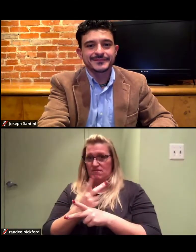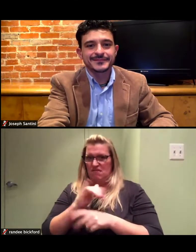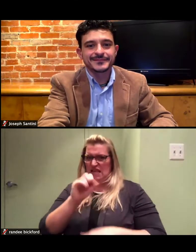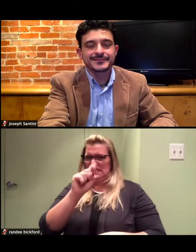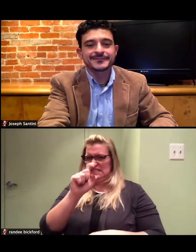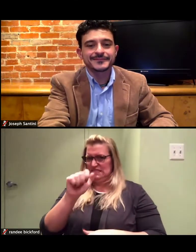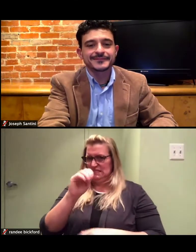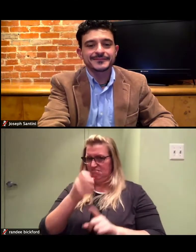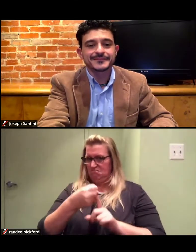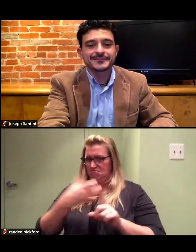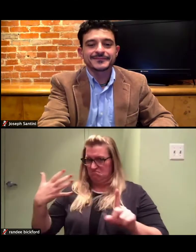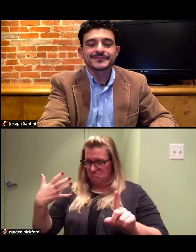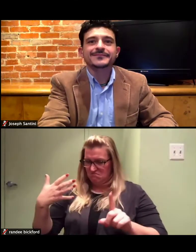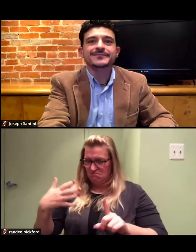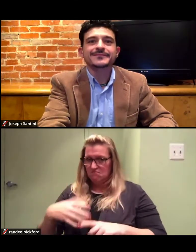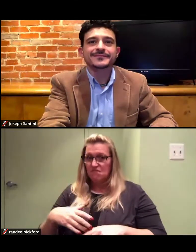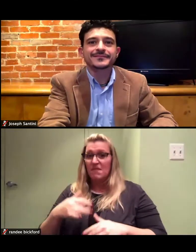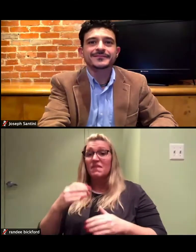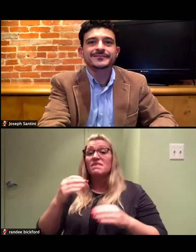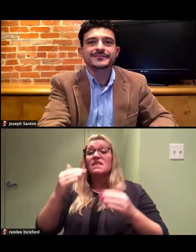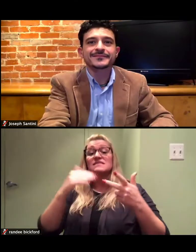Engineering, Arts and Math.